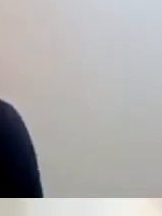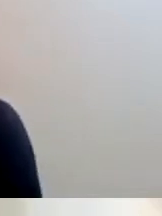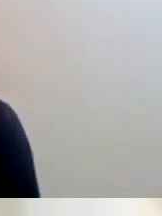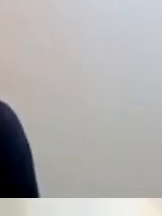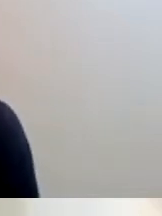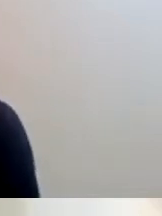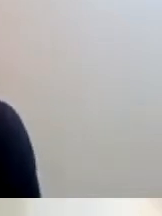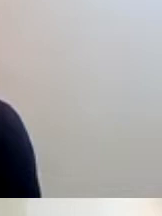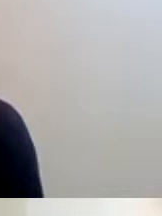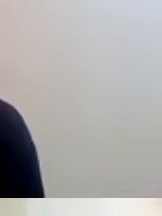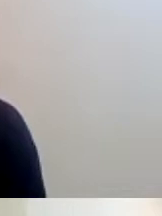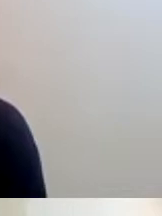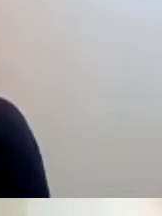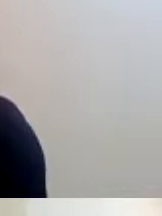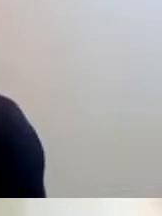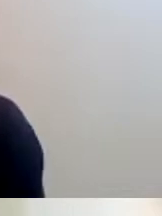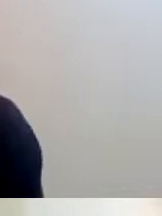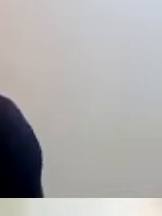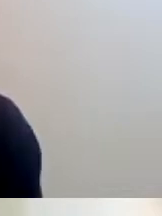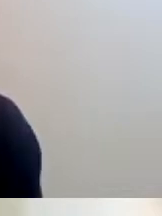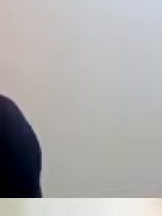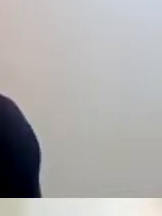So, if anybody has that handy, it's also just RTCrural@mso.umt.edu. And there's a phone number there, as well. Yeah.